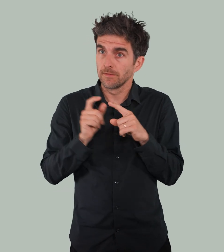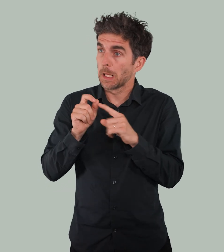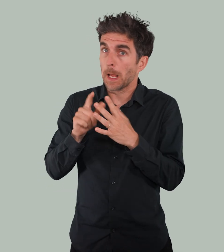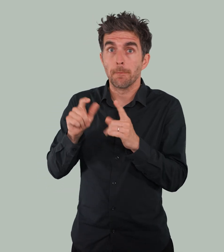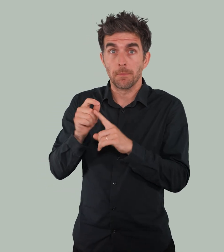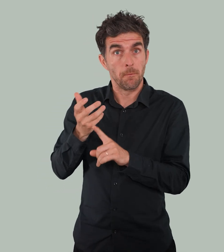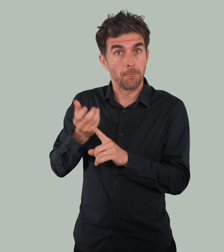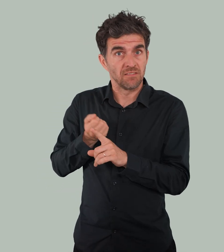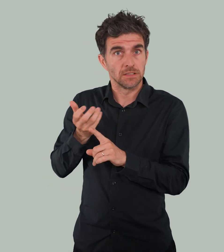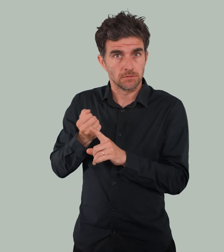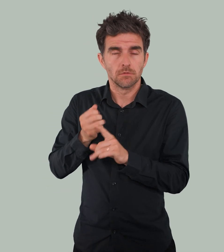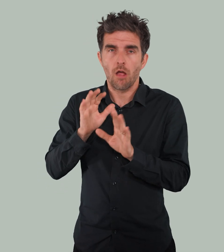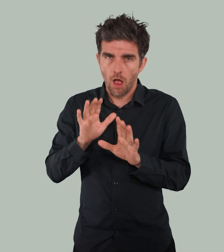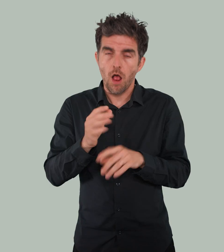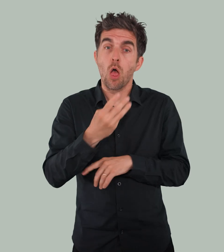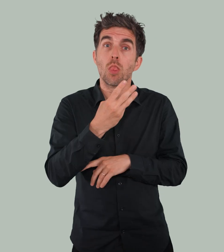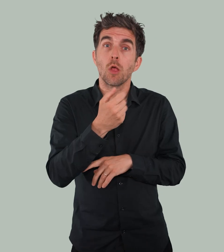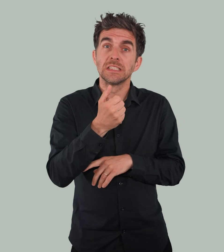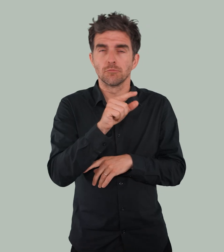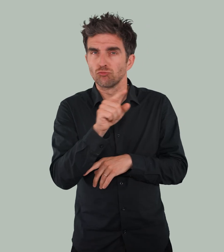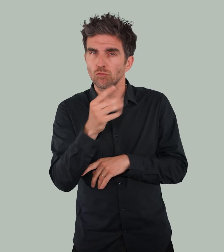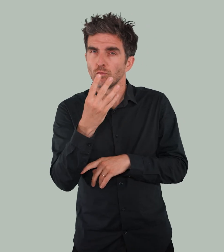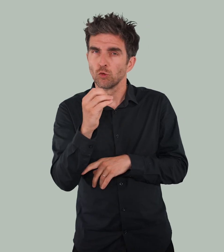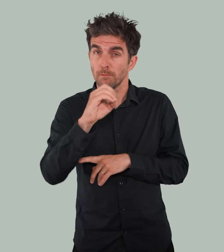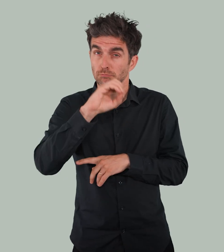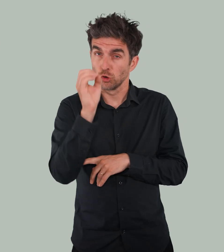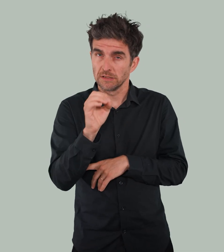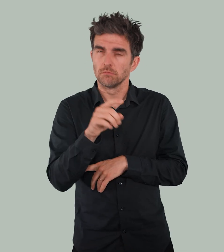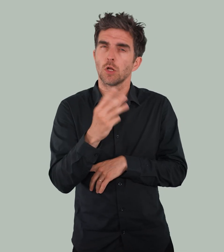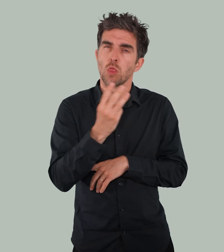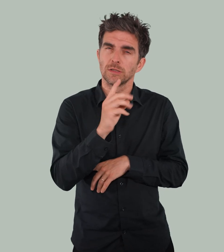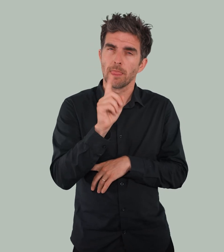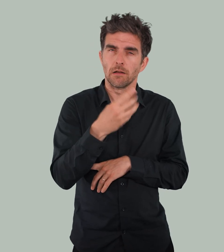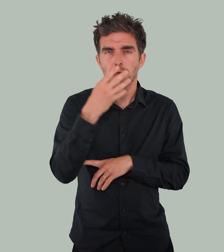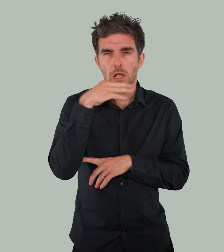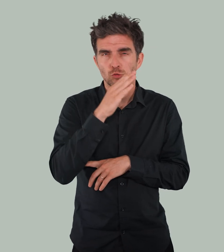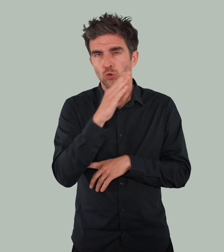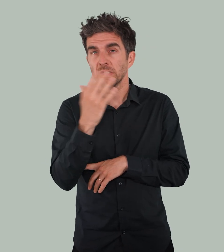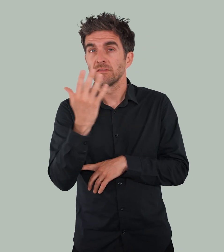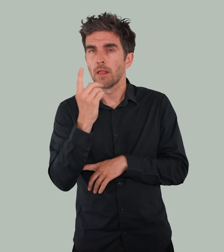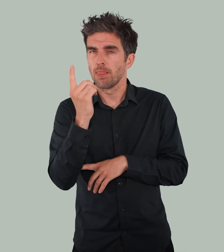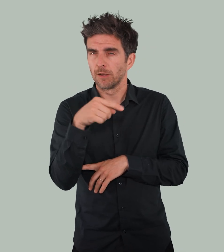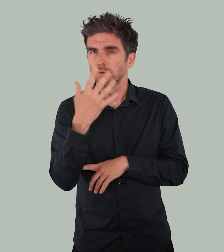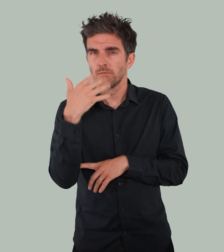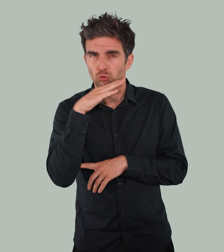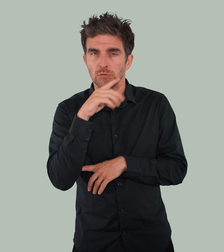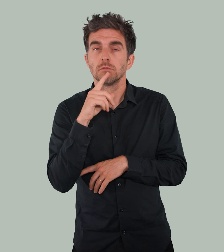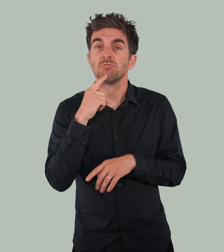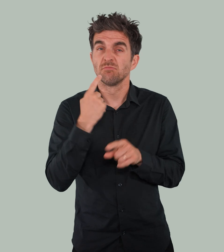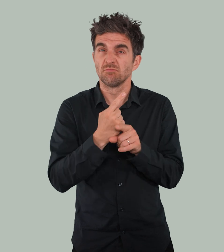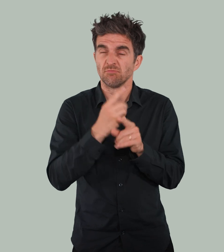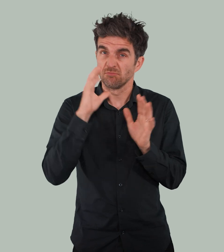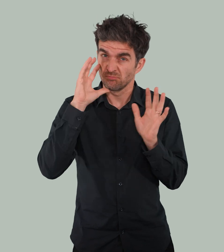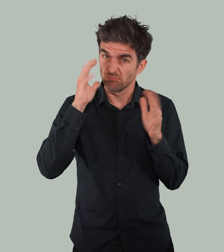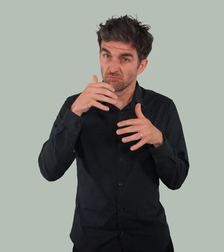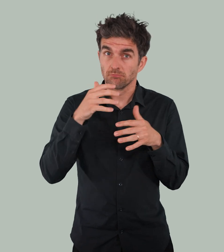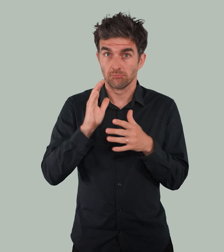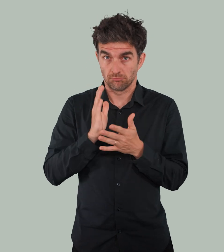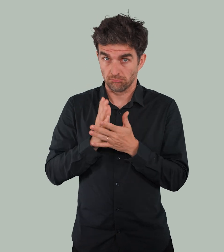about PIP as a benefit, while 36-40% (13,900 to 15,500) refer to concerns about